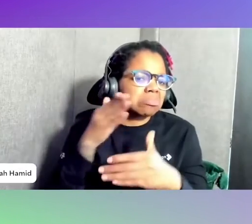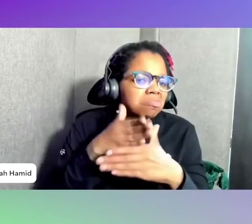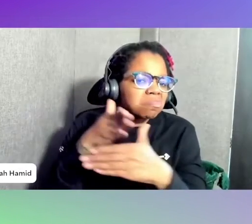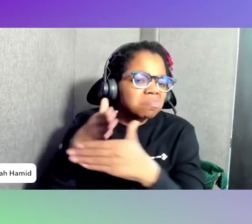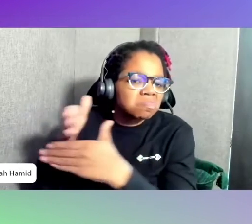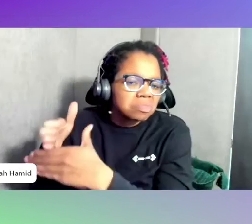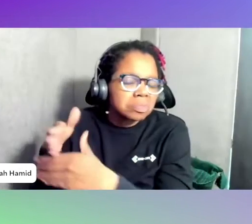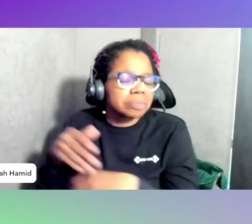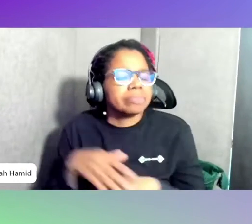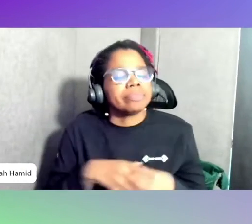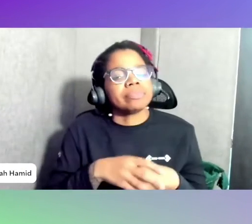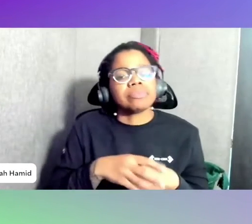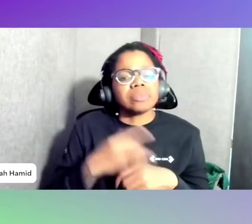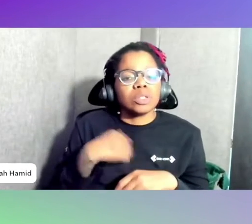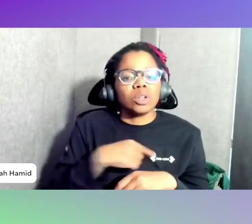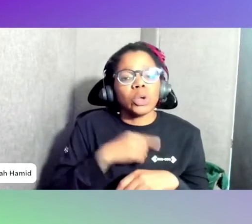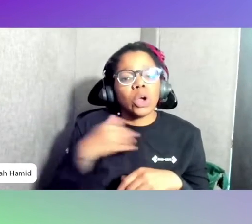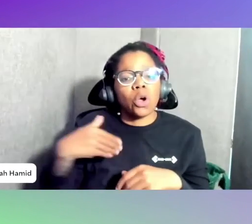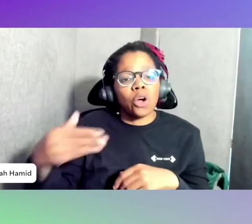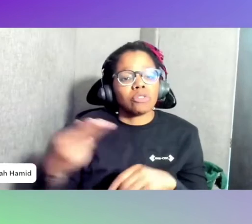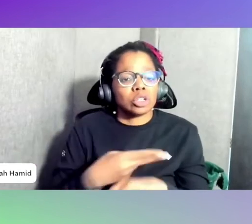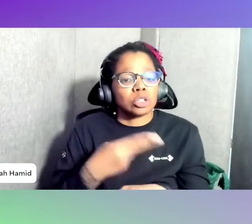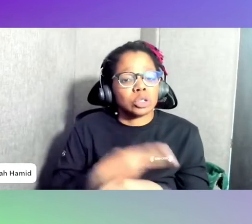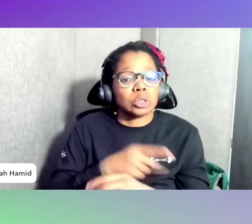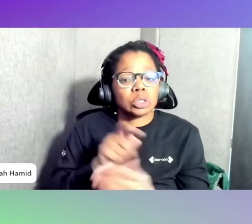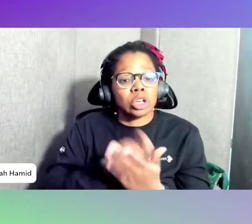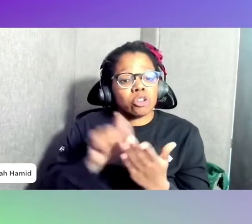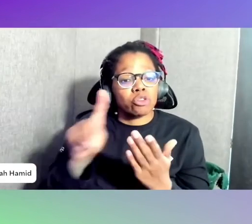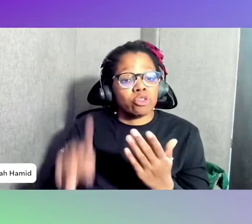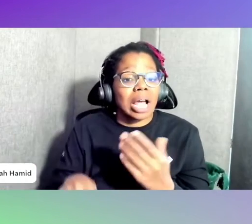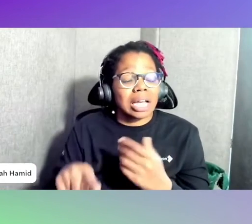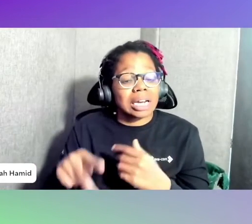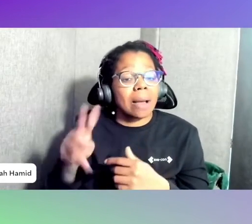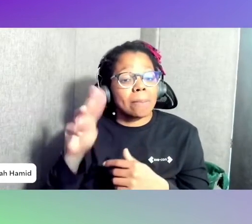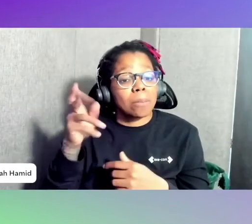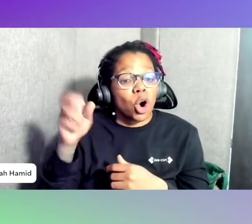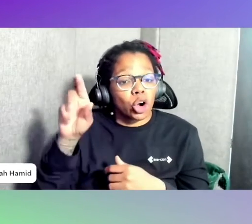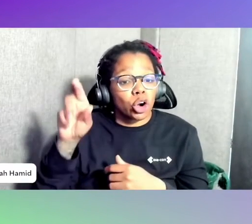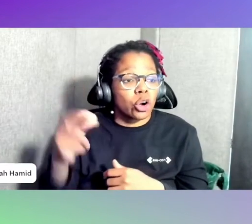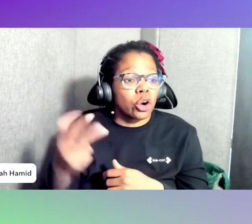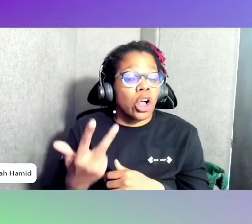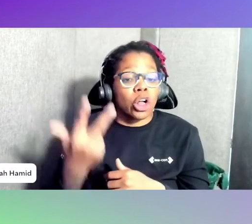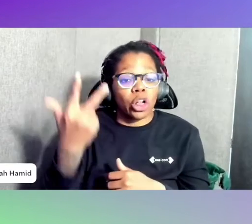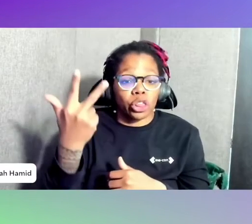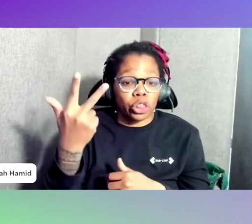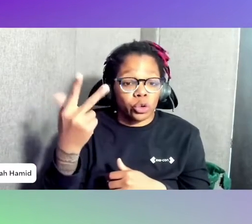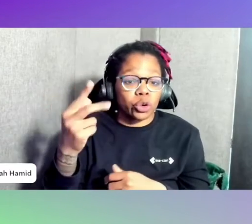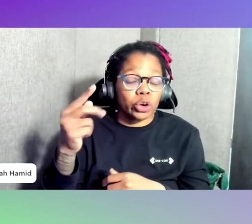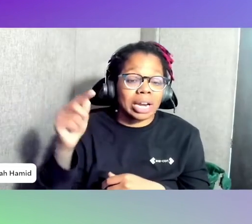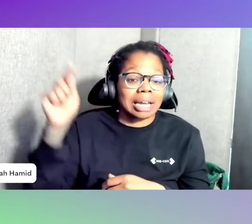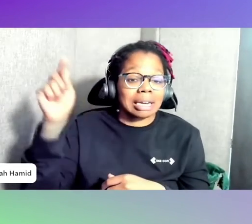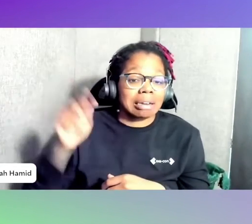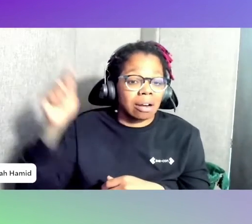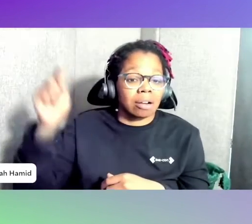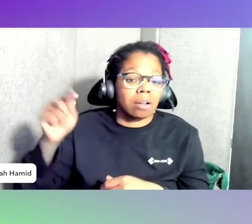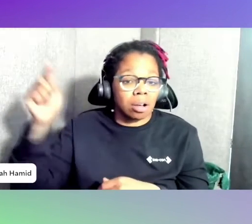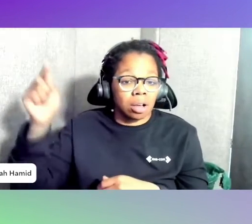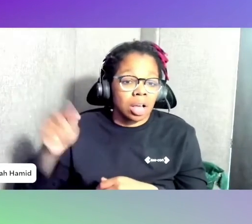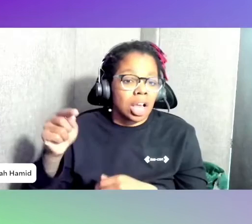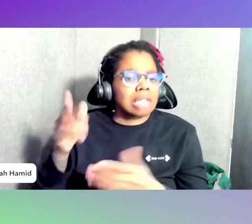we tend to want tactile elements to have a little breathing room and have space from another, so maybe 1/4 inch of space between individual elements. We often